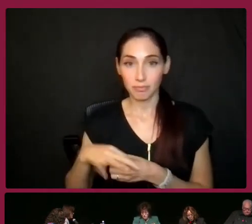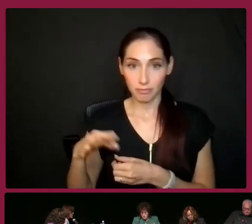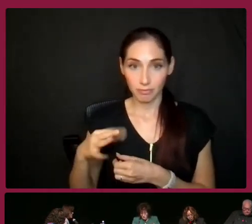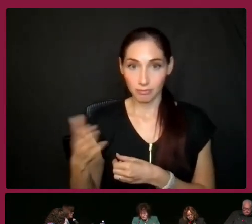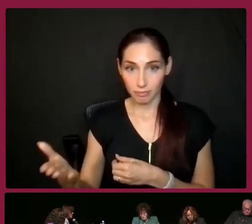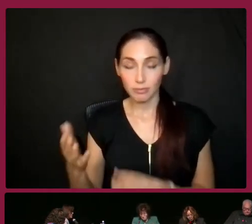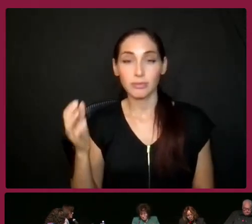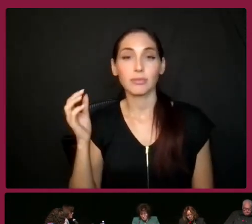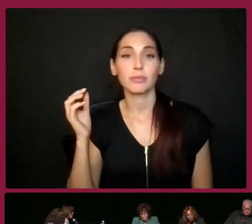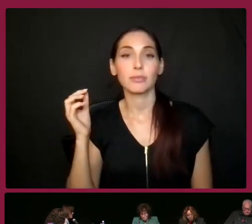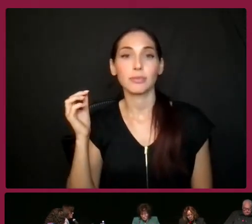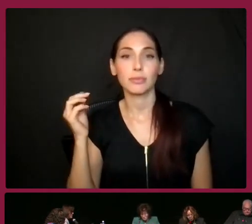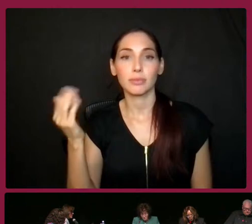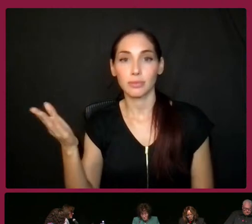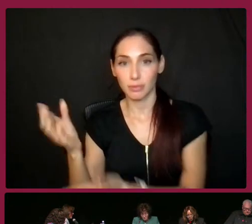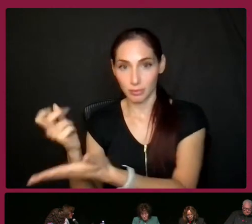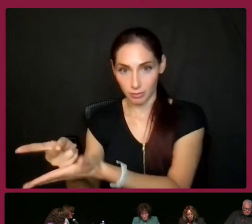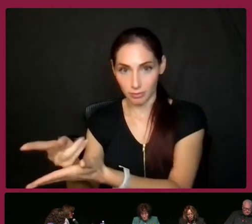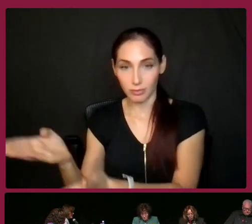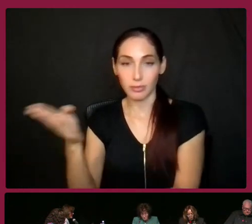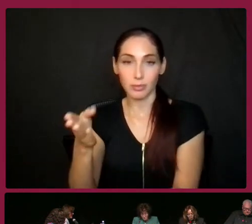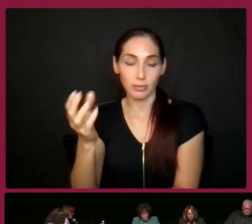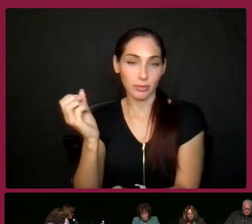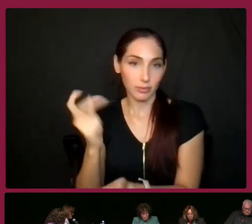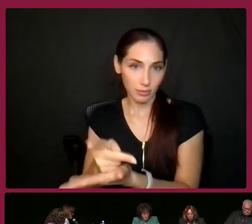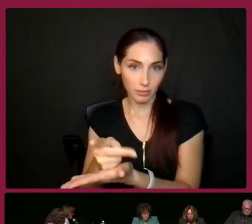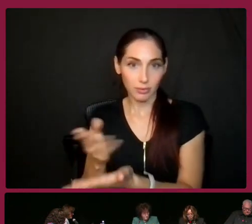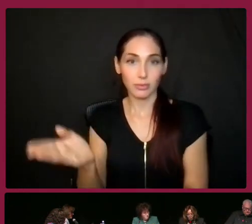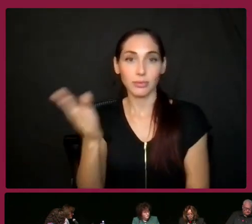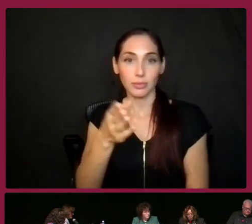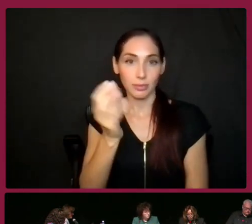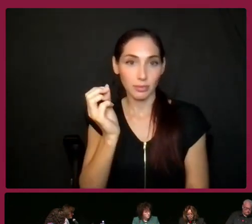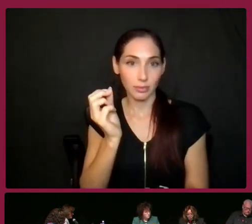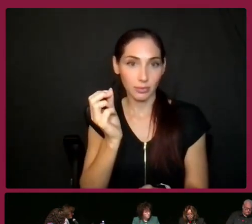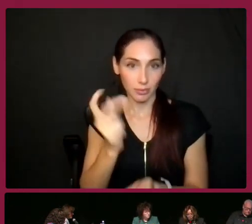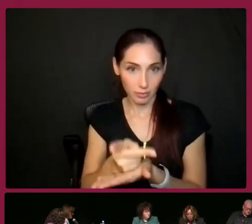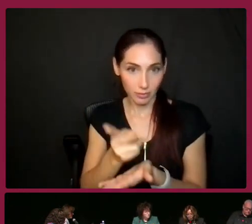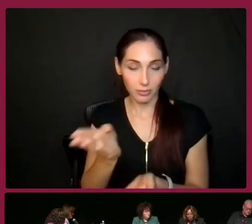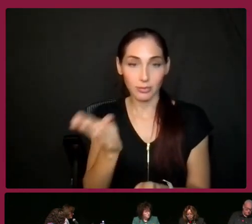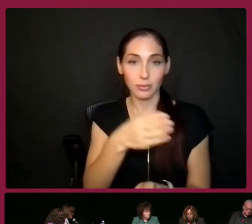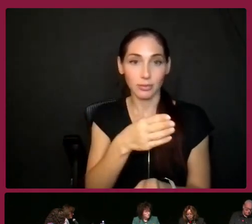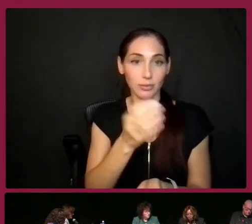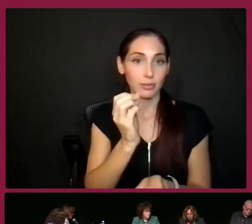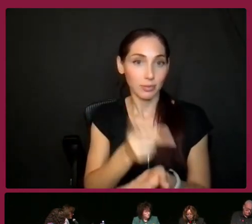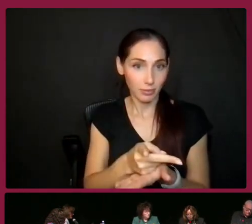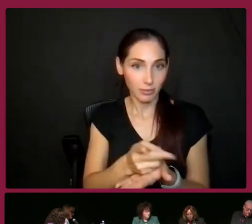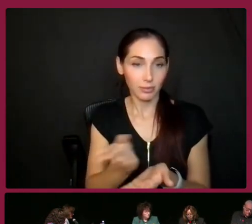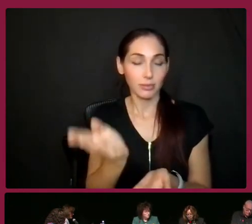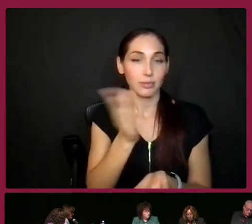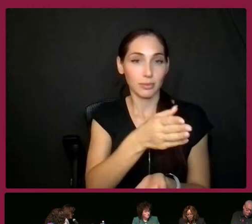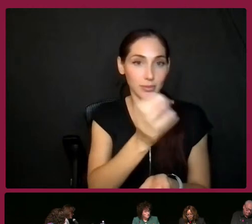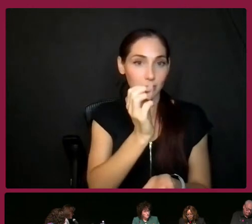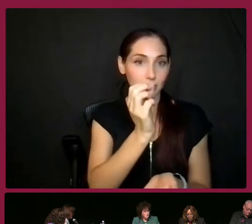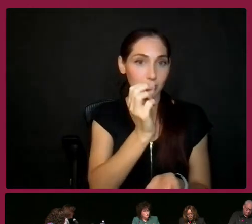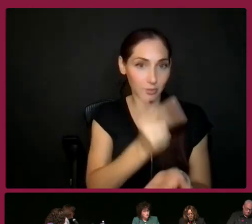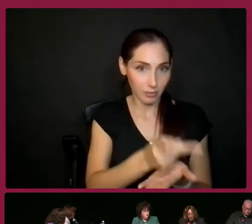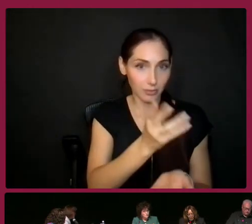Student Trustee Rivera? Approved. Trustee Gaines? Approved. Trustee Rives? Aye. Trustee Buffalo? Yes. Trustee Adams? Aye. Trustee Harvey? Yes.